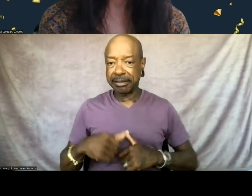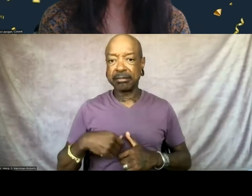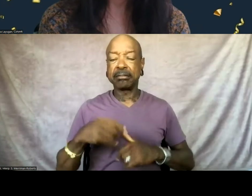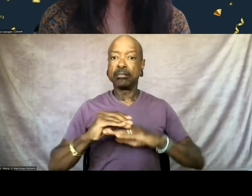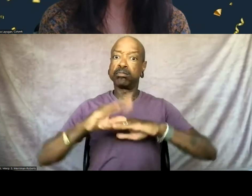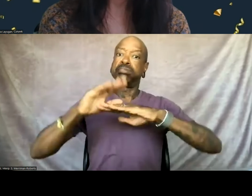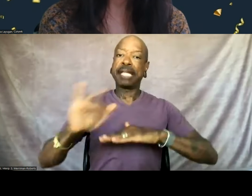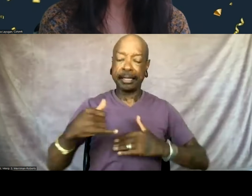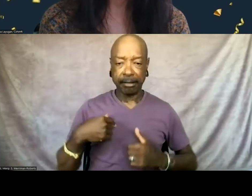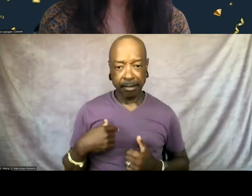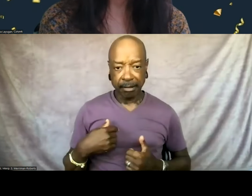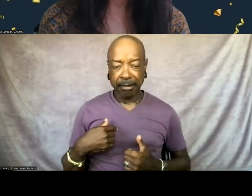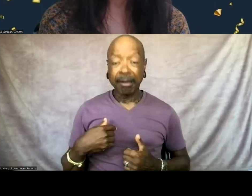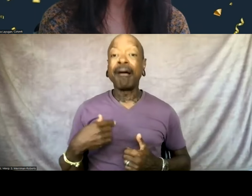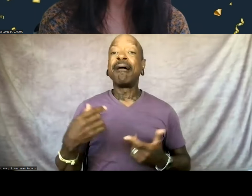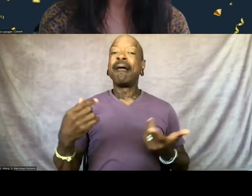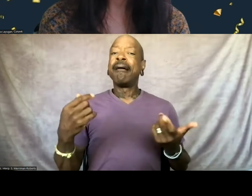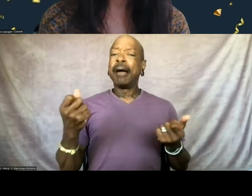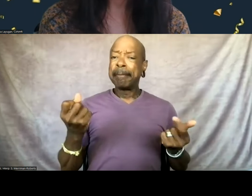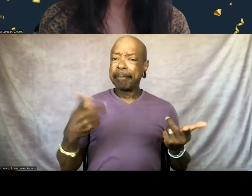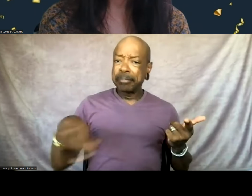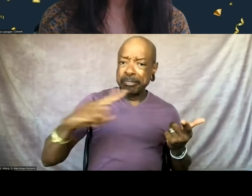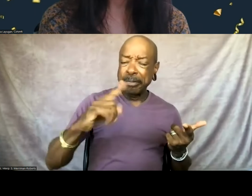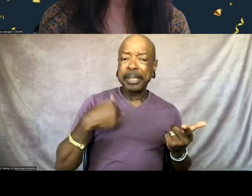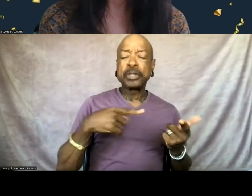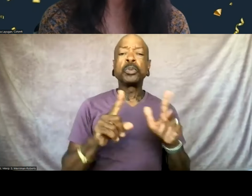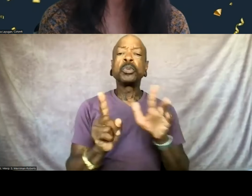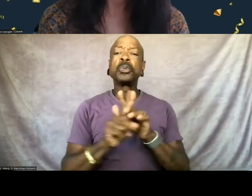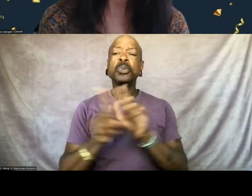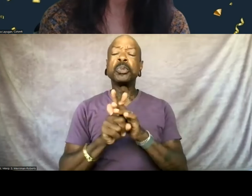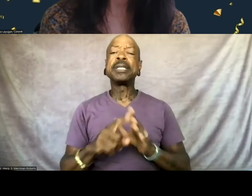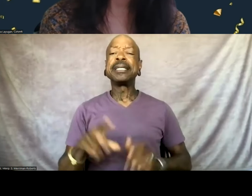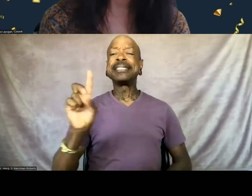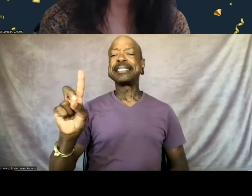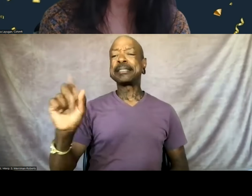the asset limit is a problem. It must be increased. And